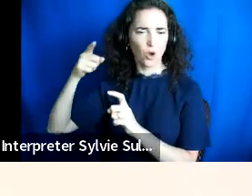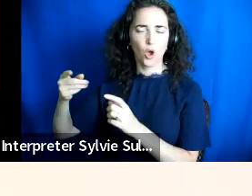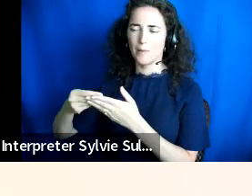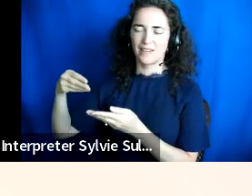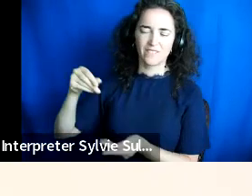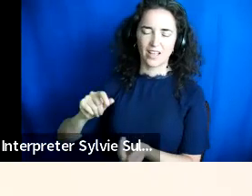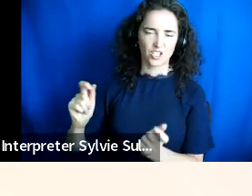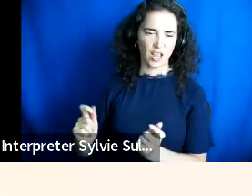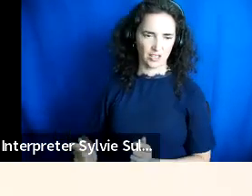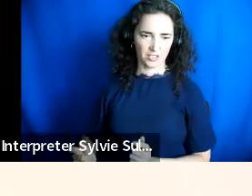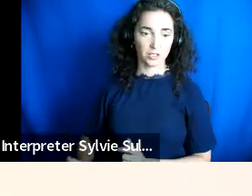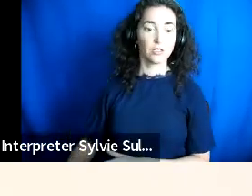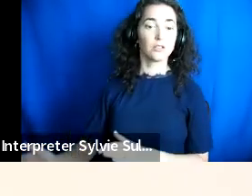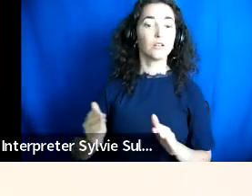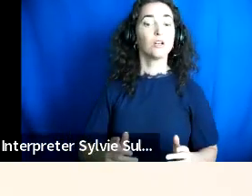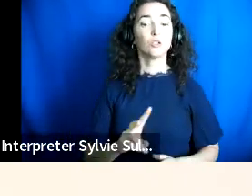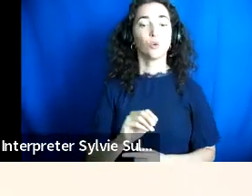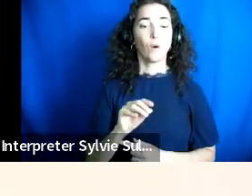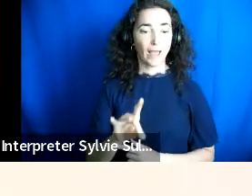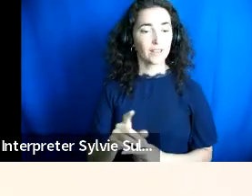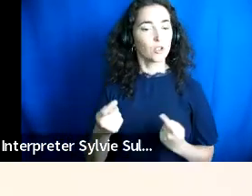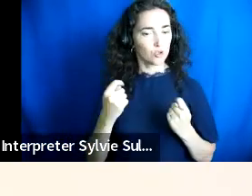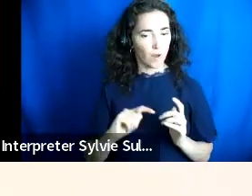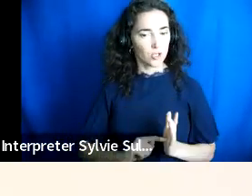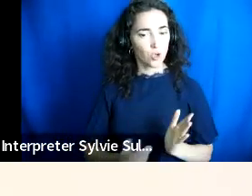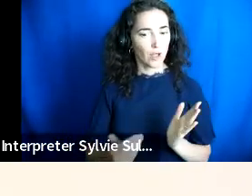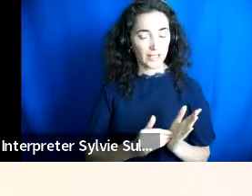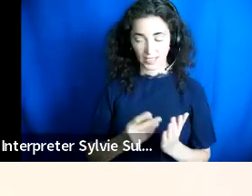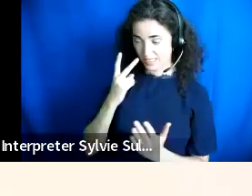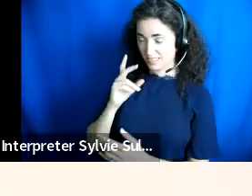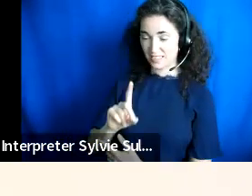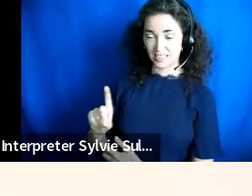Me to restart it in 2,008 for the ddc minutes, but it didn't come back.